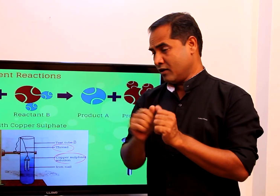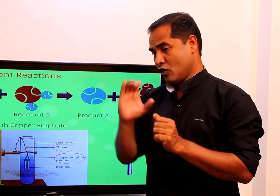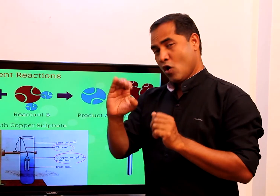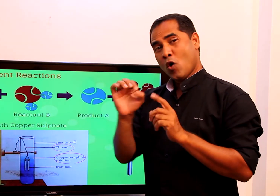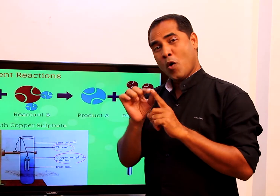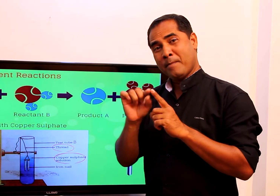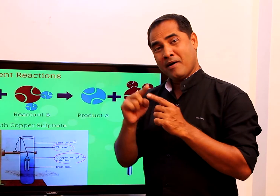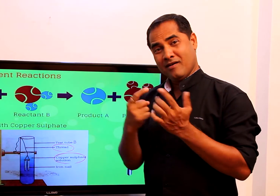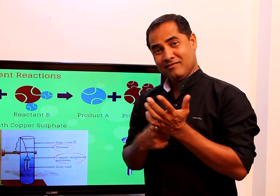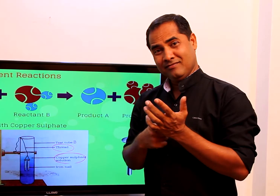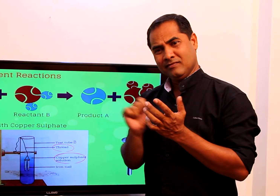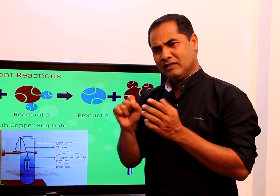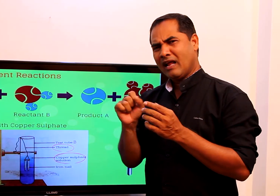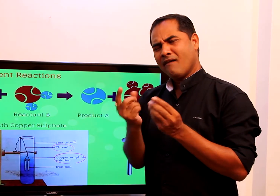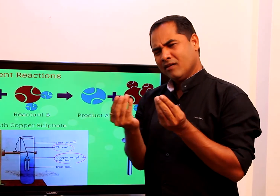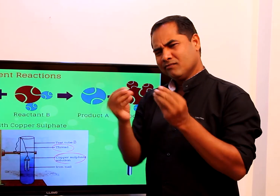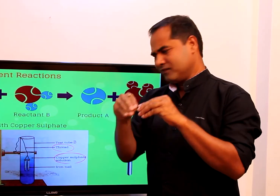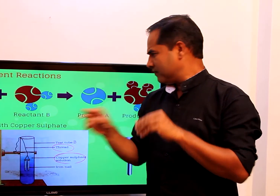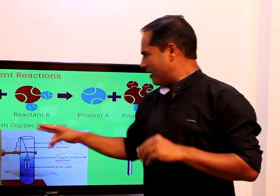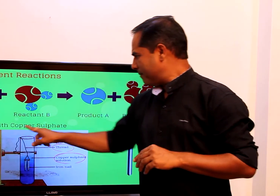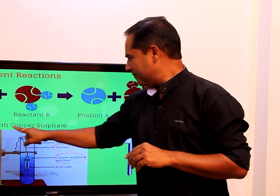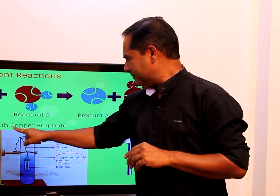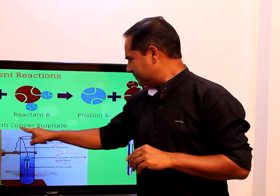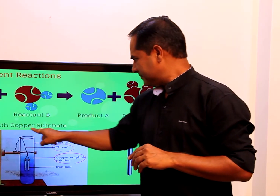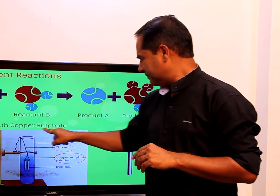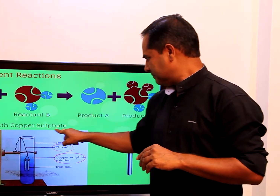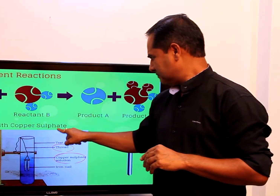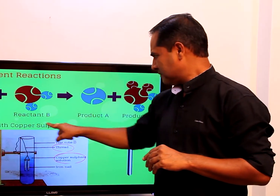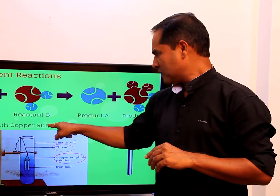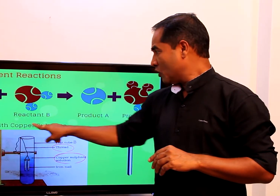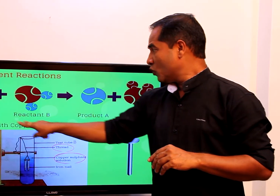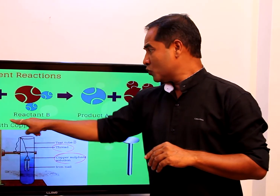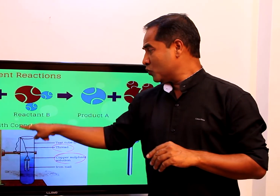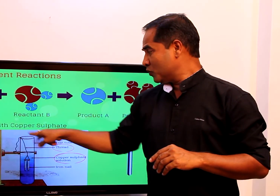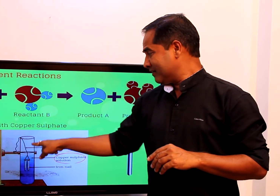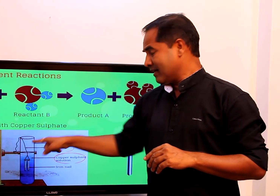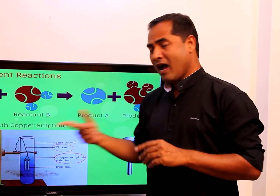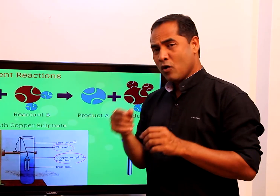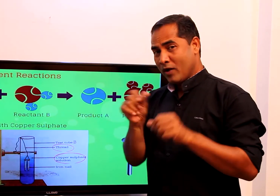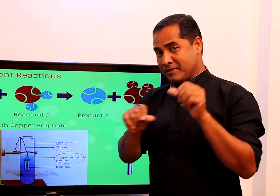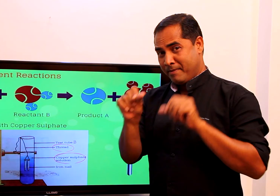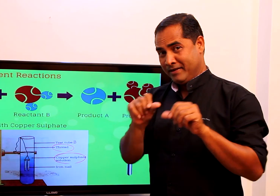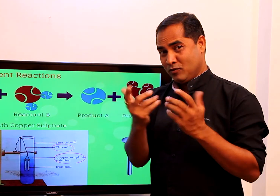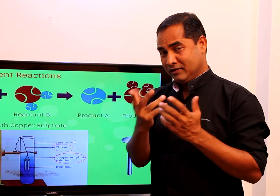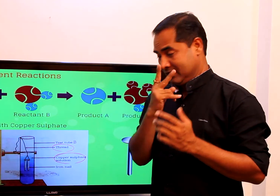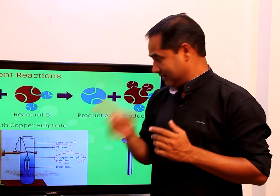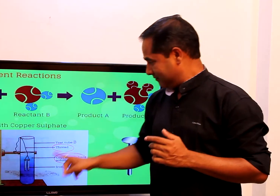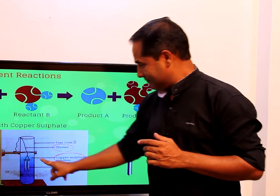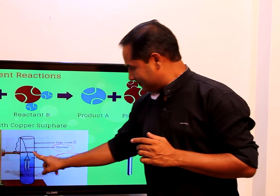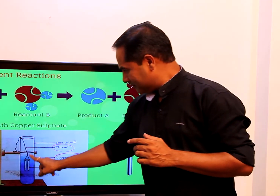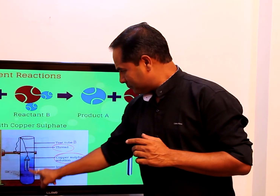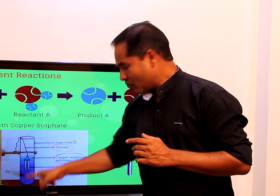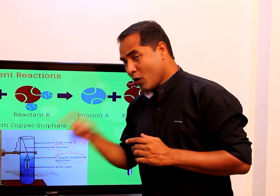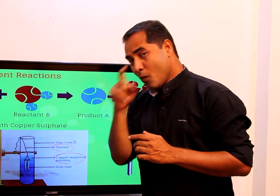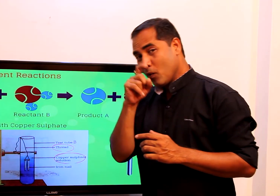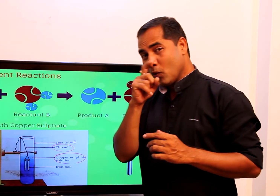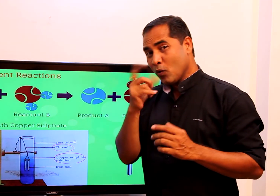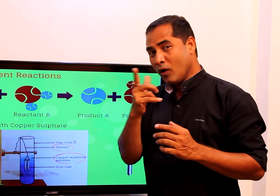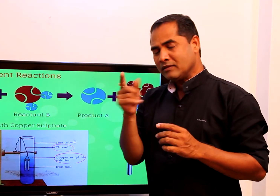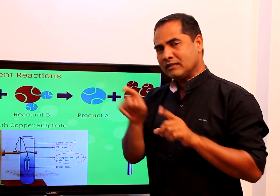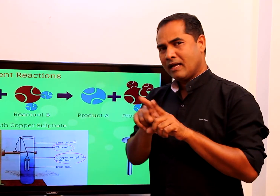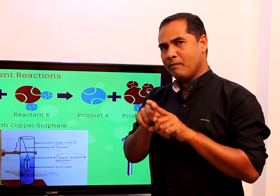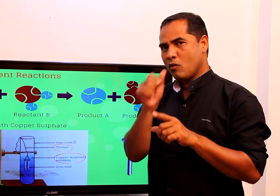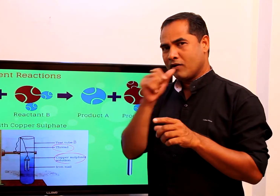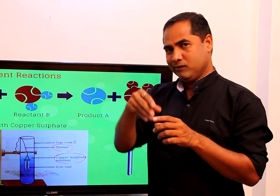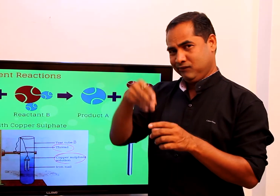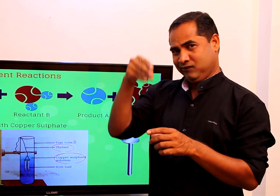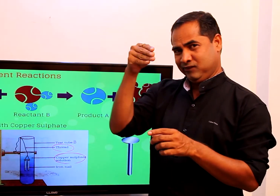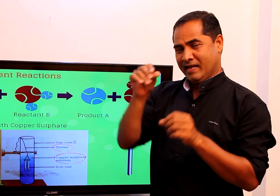We take iron with copper sulfate. You see the blue color, that's copper